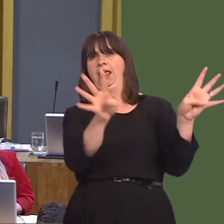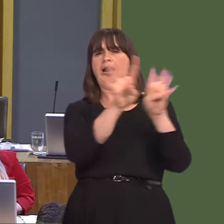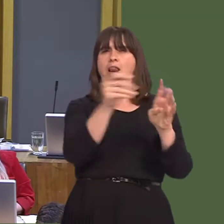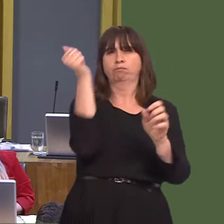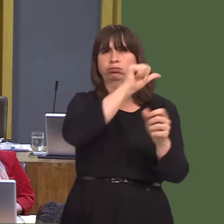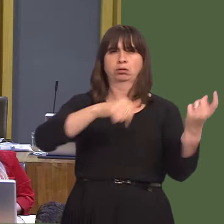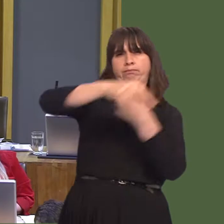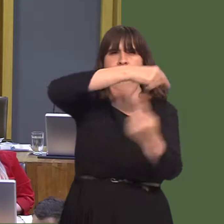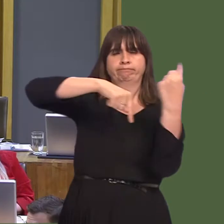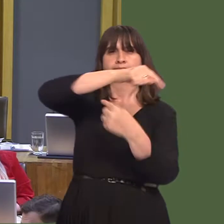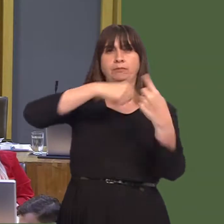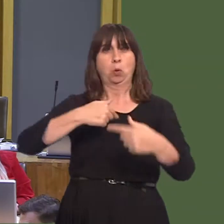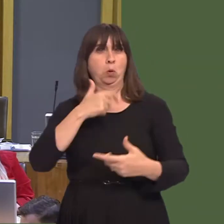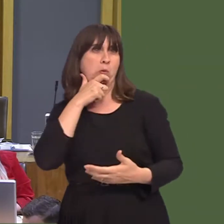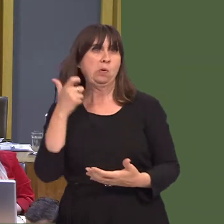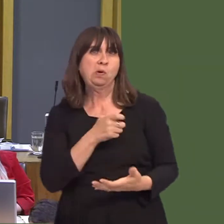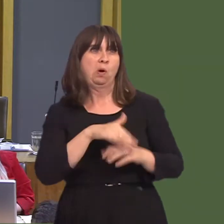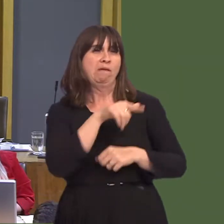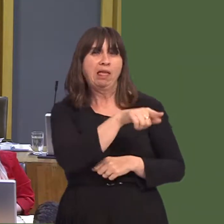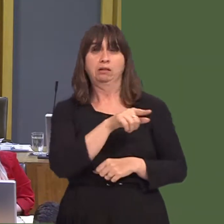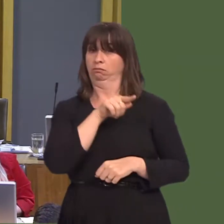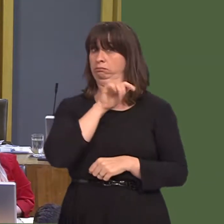I think it's a very exciting piece of work, but it's a piece of work that looks primarily